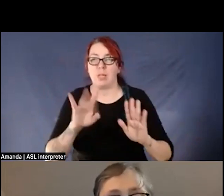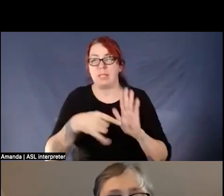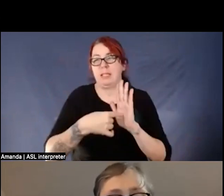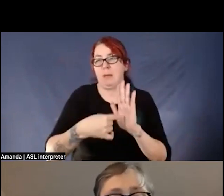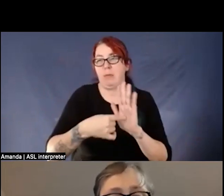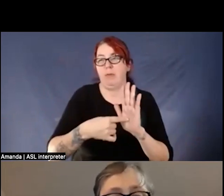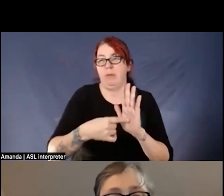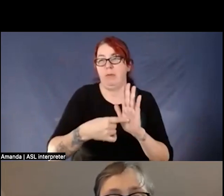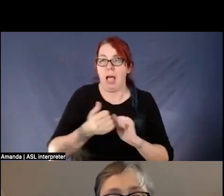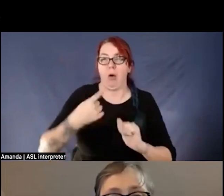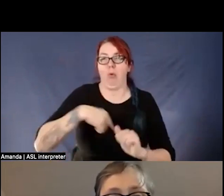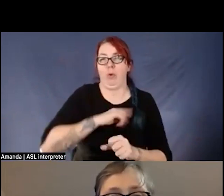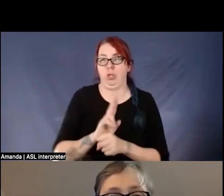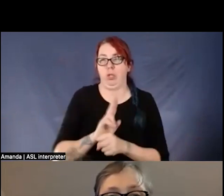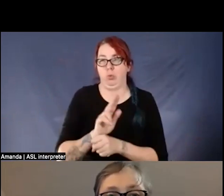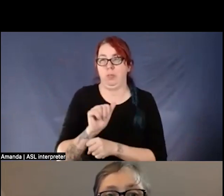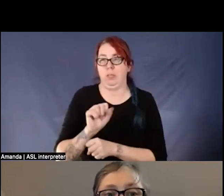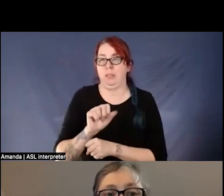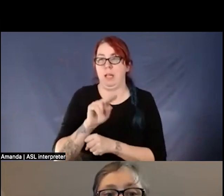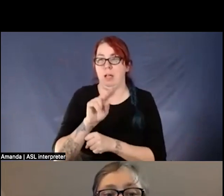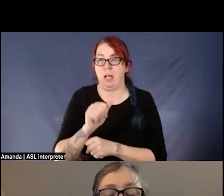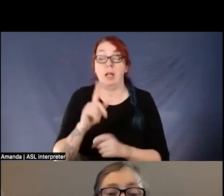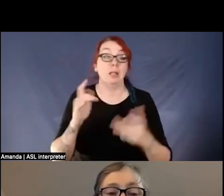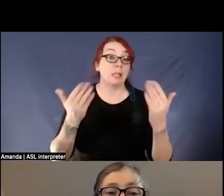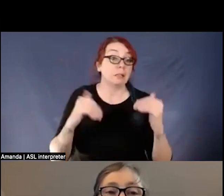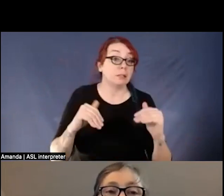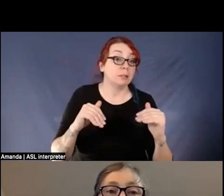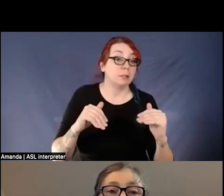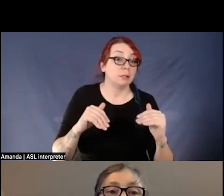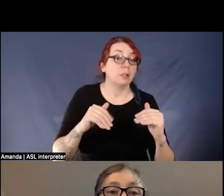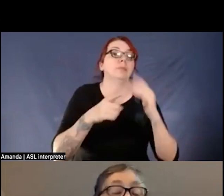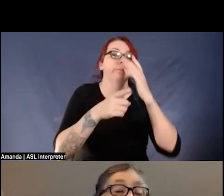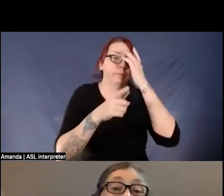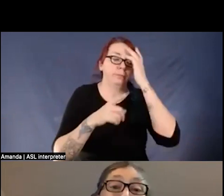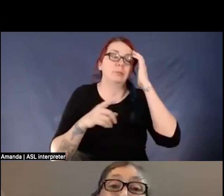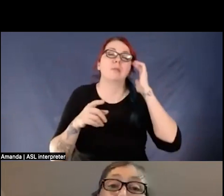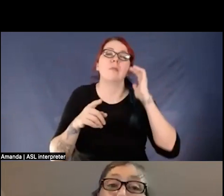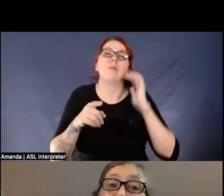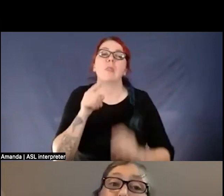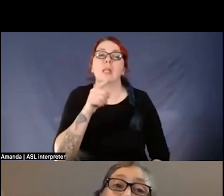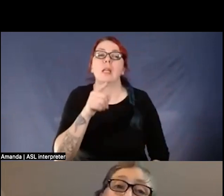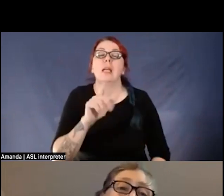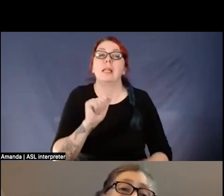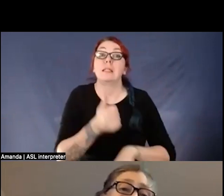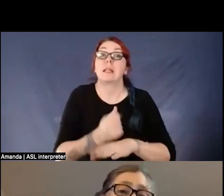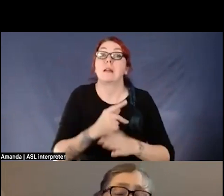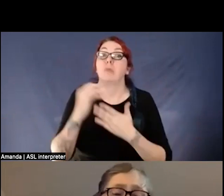let's go on to the next one, please, Lauren. And you can assign projects. We have tons of